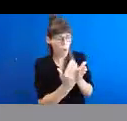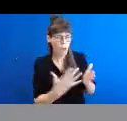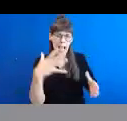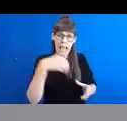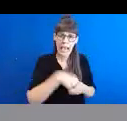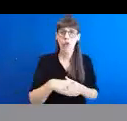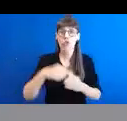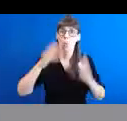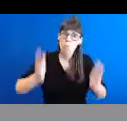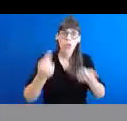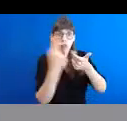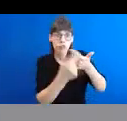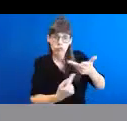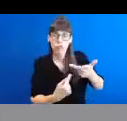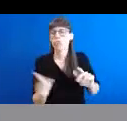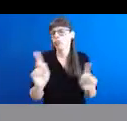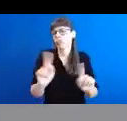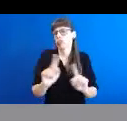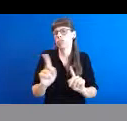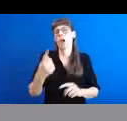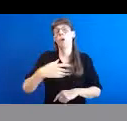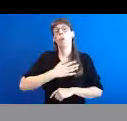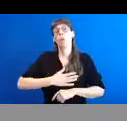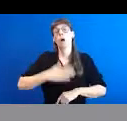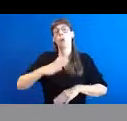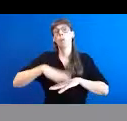to stress that in no way we intended to be exhaustive